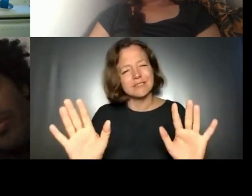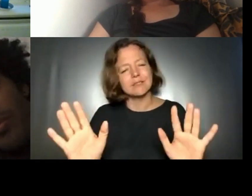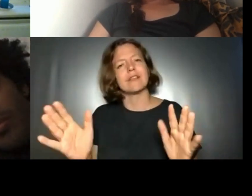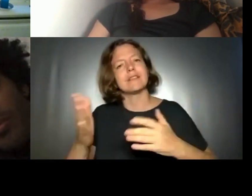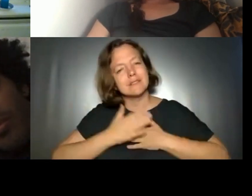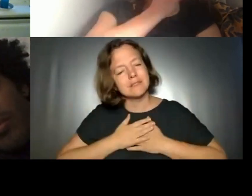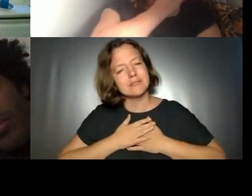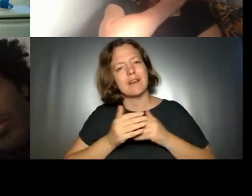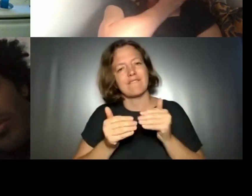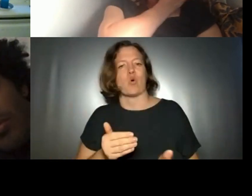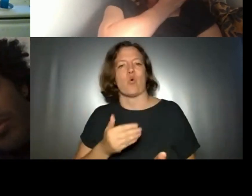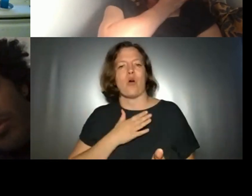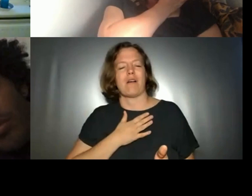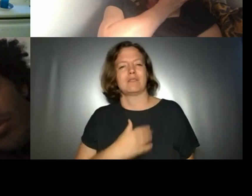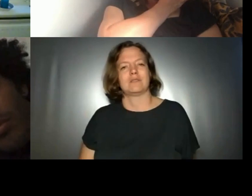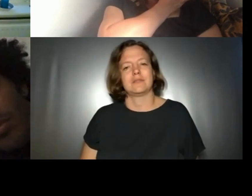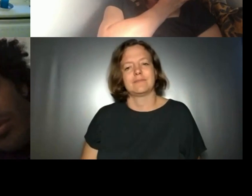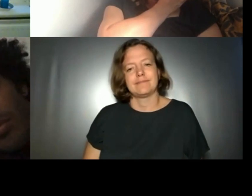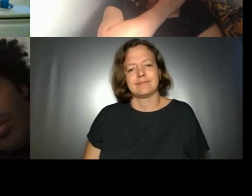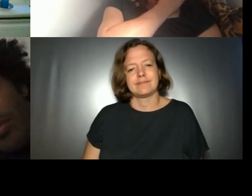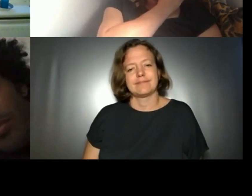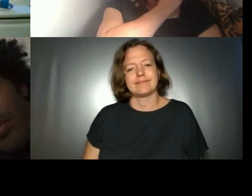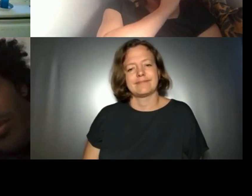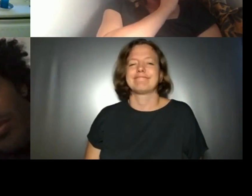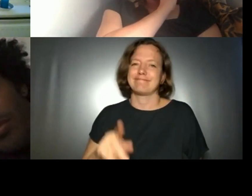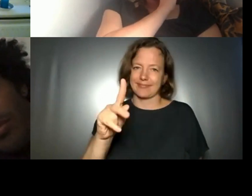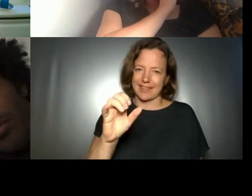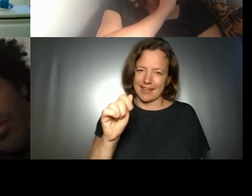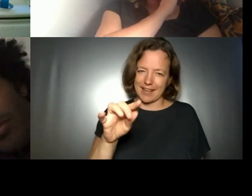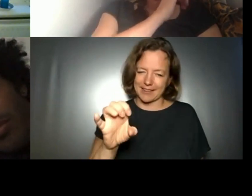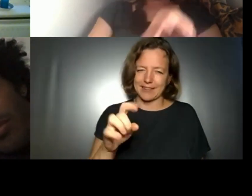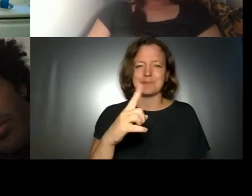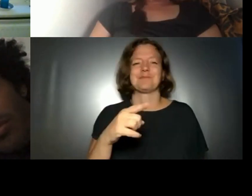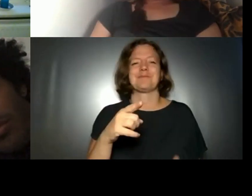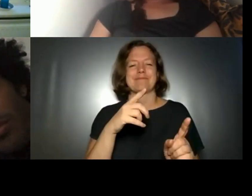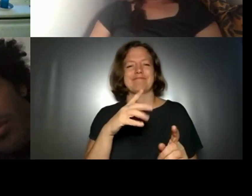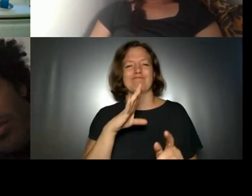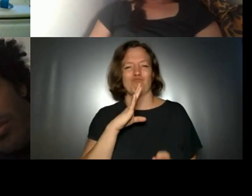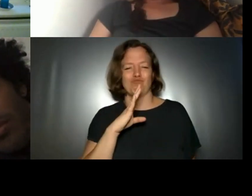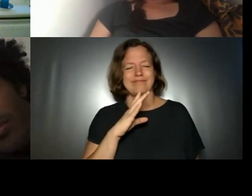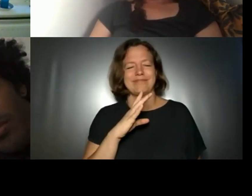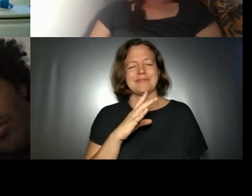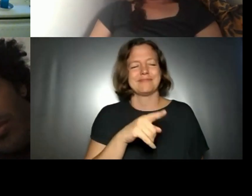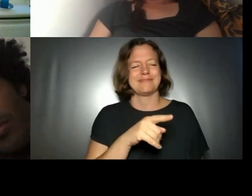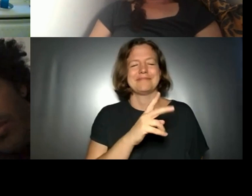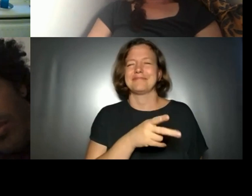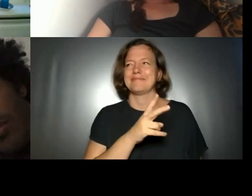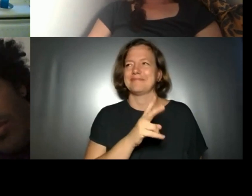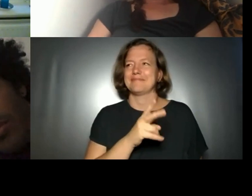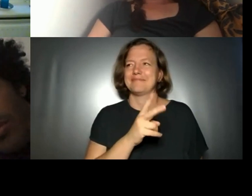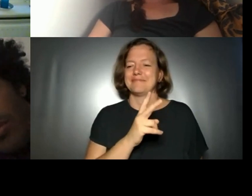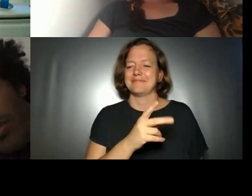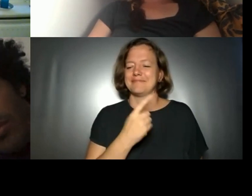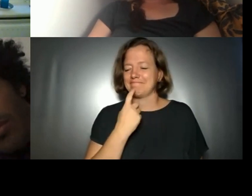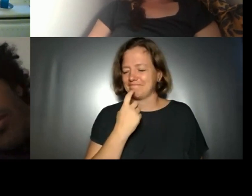Kate Marsh: It's Kate speaking again. You're reminding me of something that the very, very brilliant Carrie Sandahl said